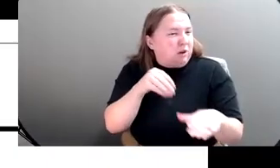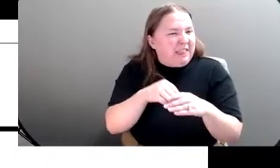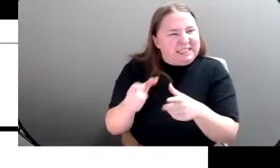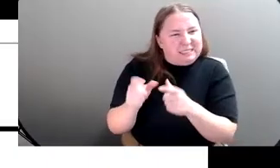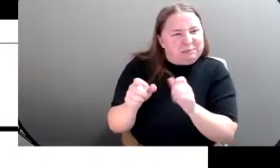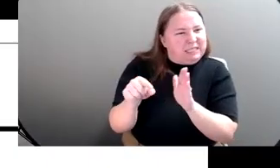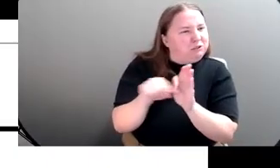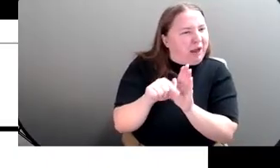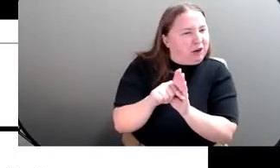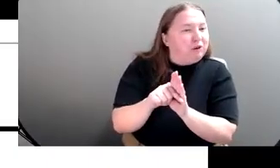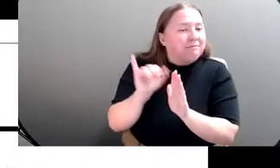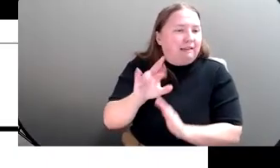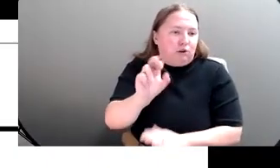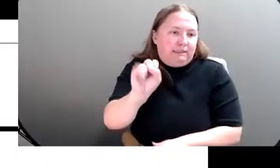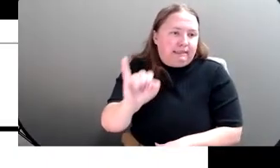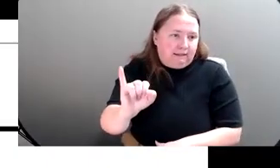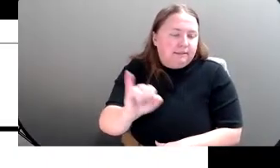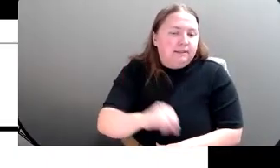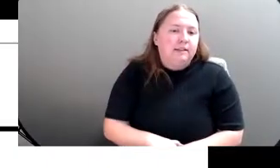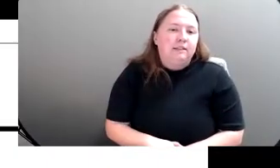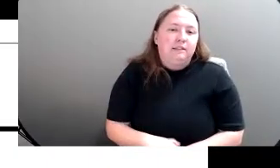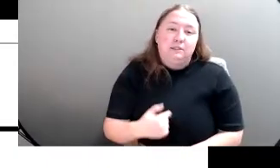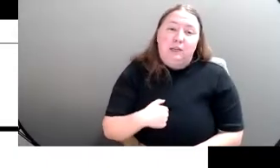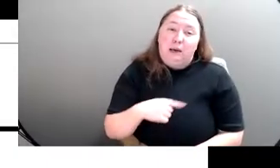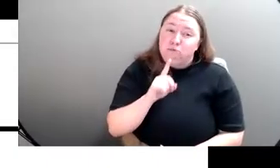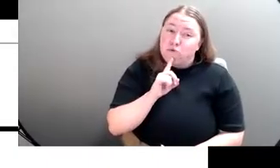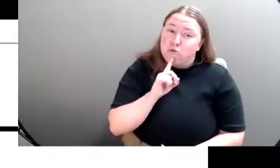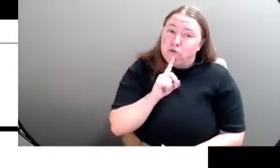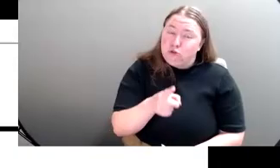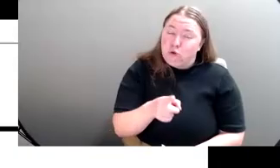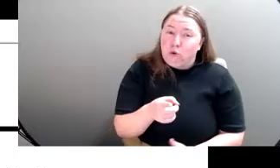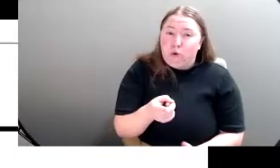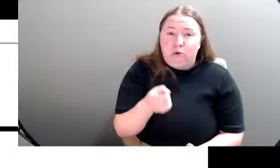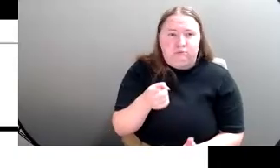That is an RSI assignment. So I'm sure that you have assignments